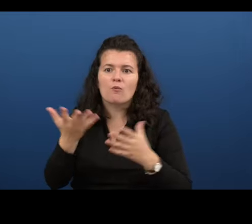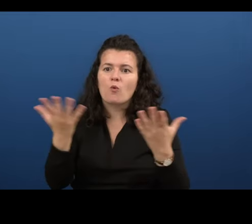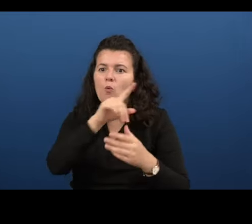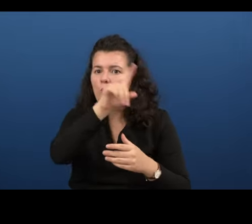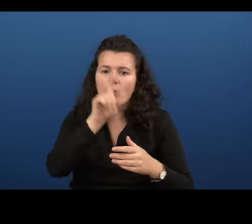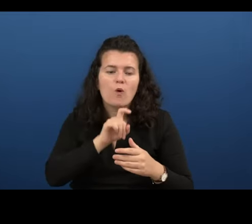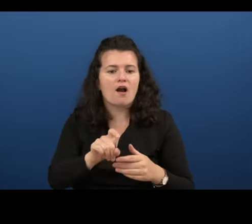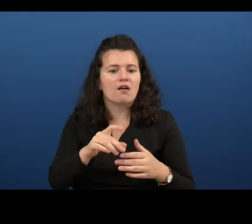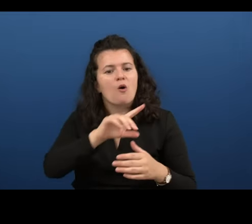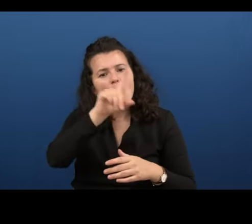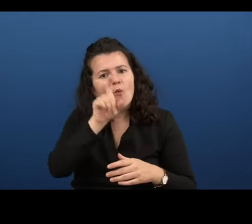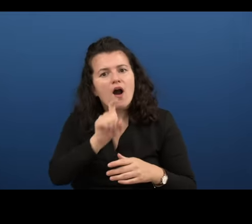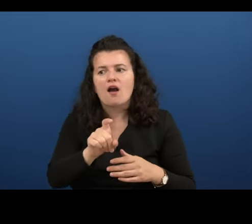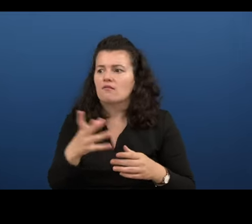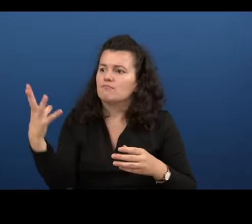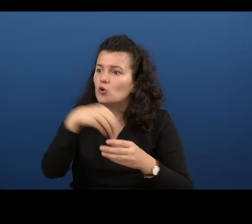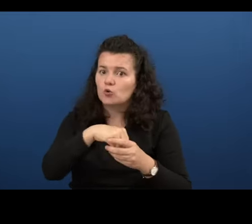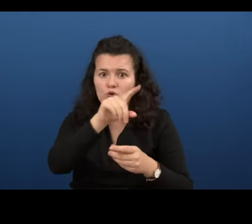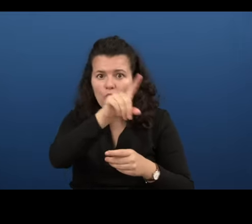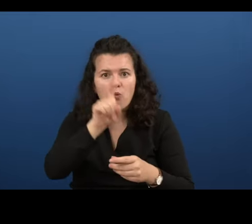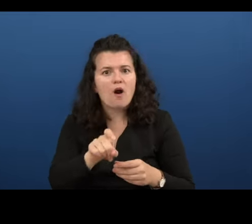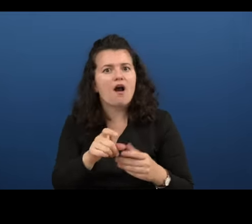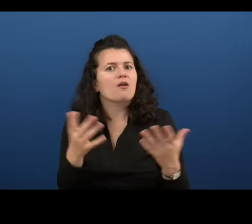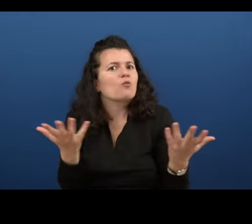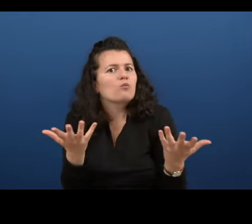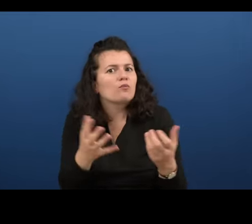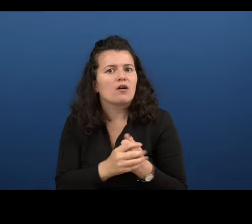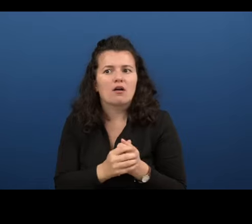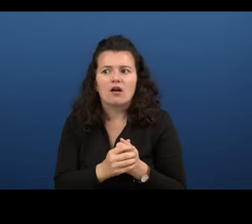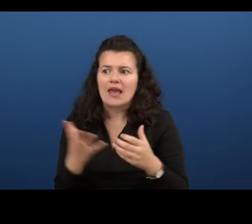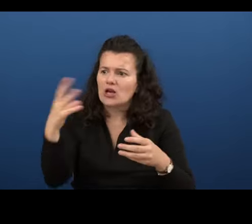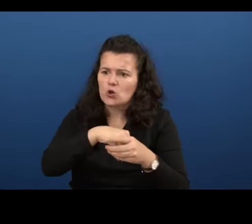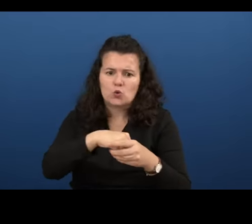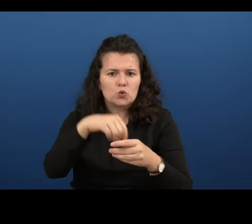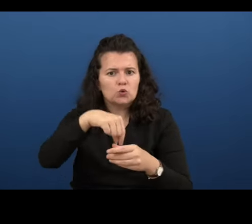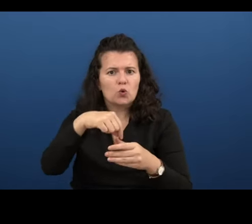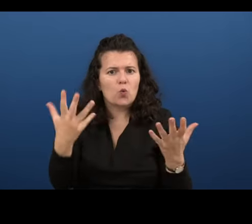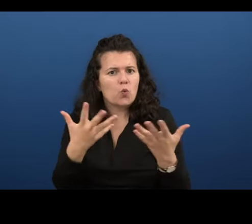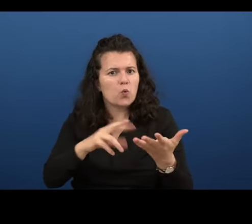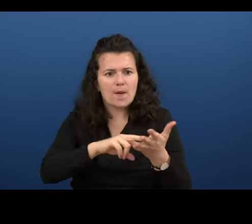12:04:10 The what of inclusion, what does it mean to have an inclusive work environment,